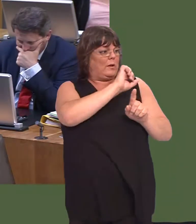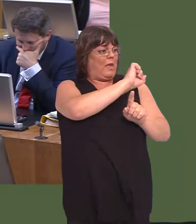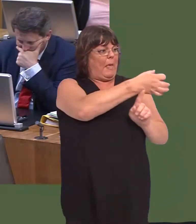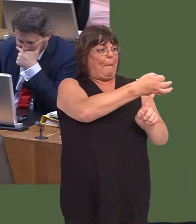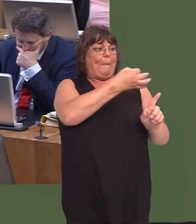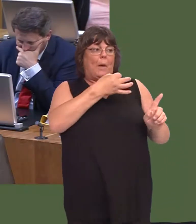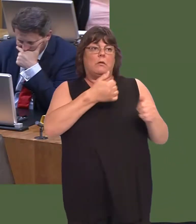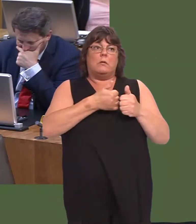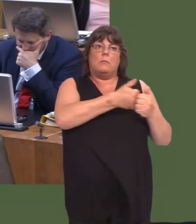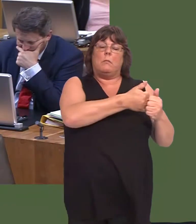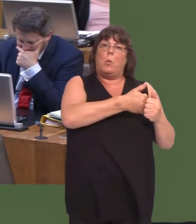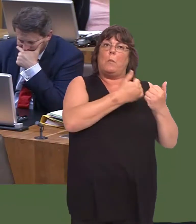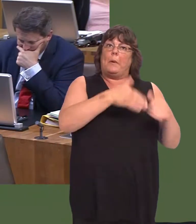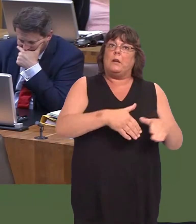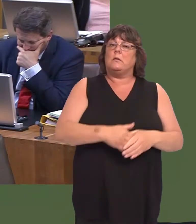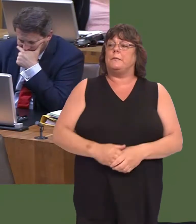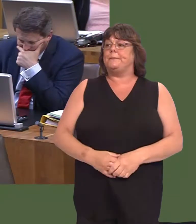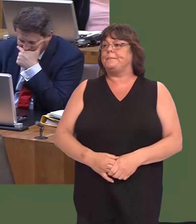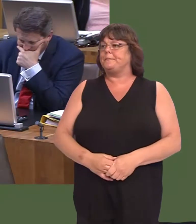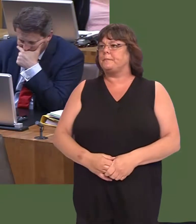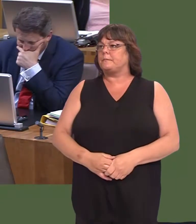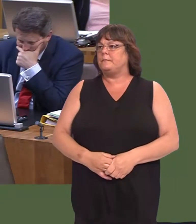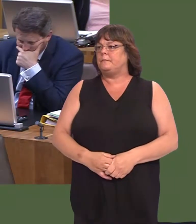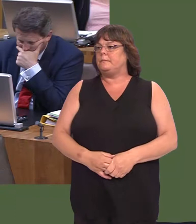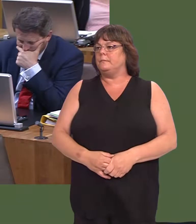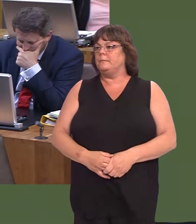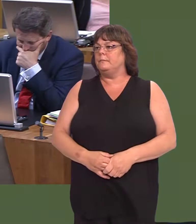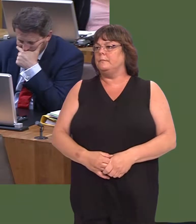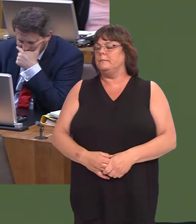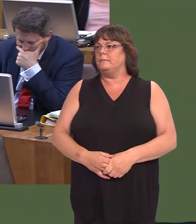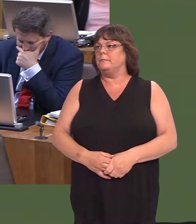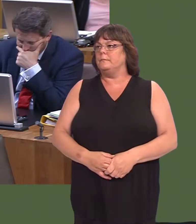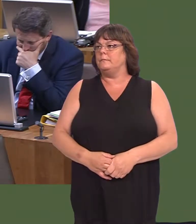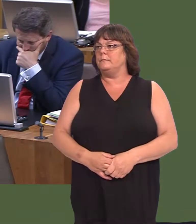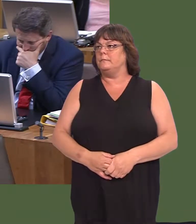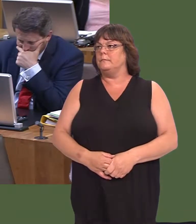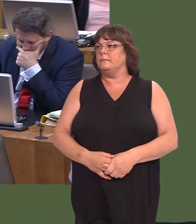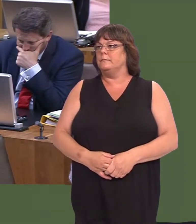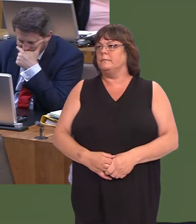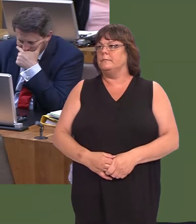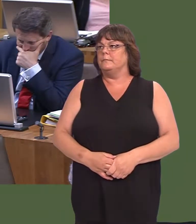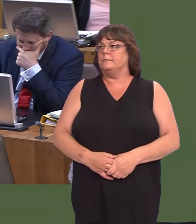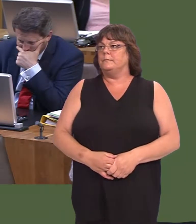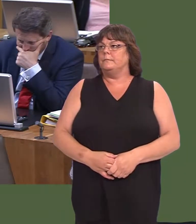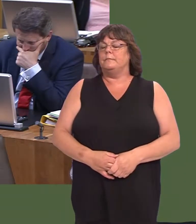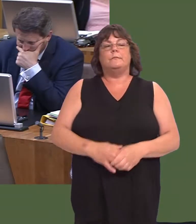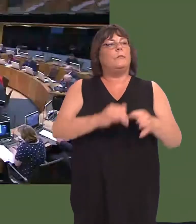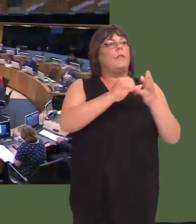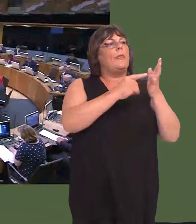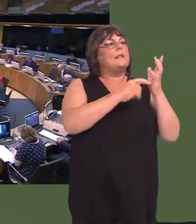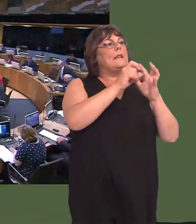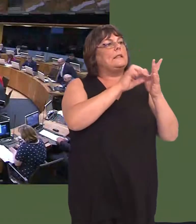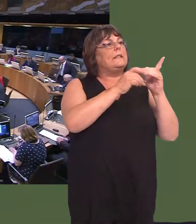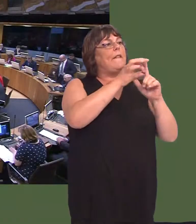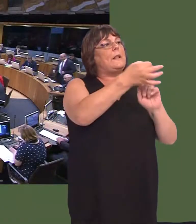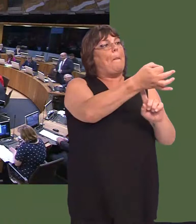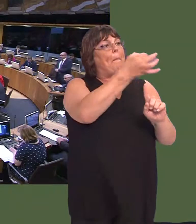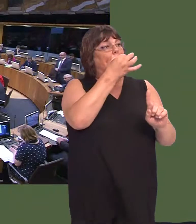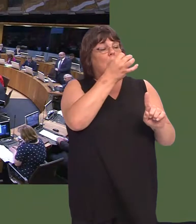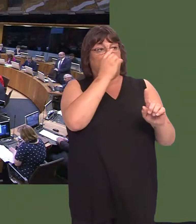Itís true to say that the response to the St Davidís bid has been very positive indeed.